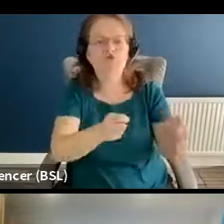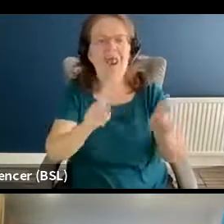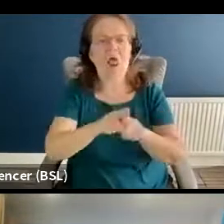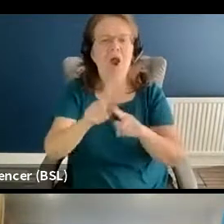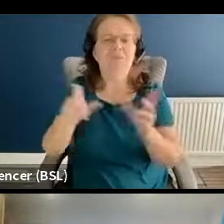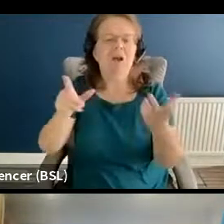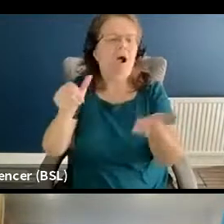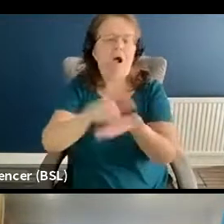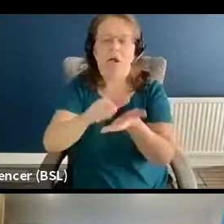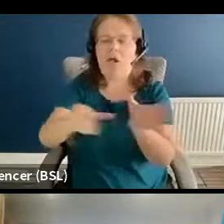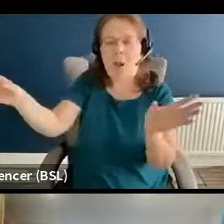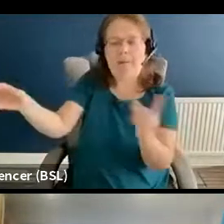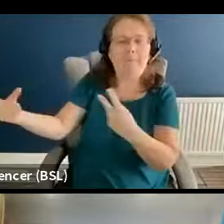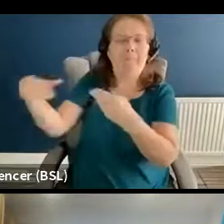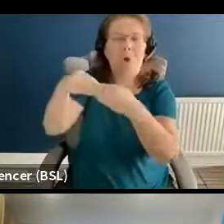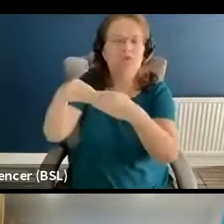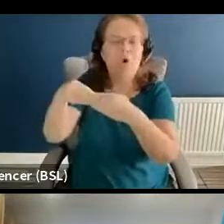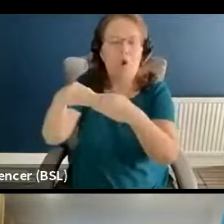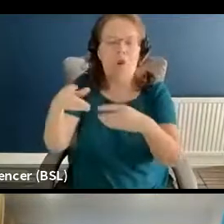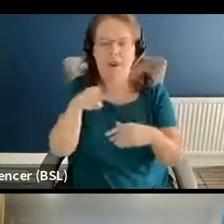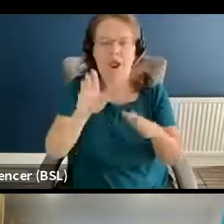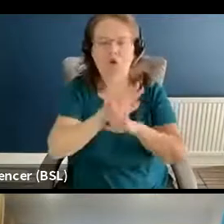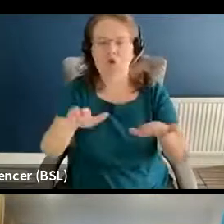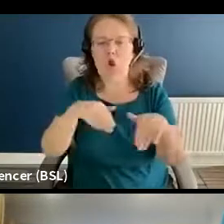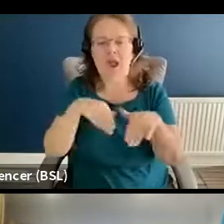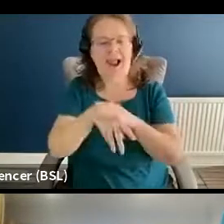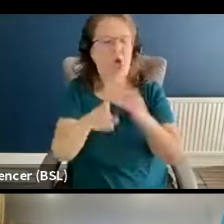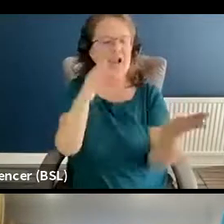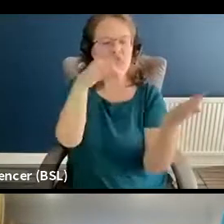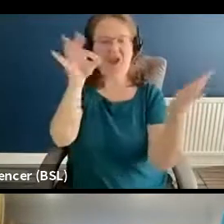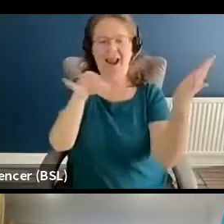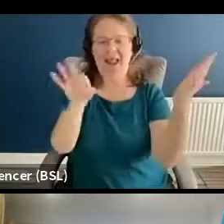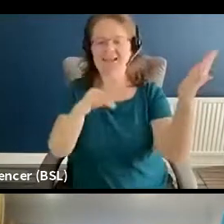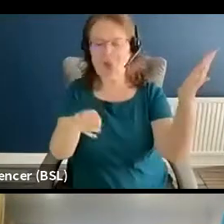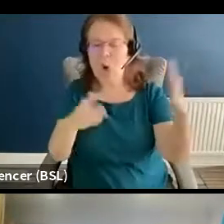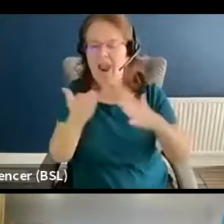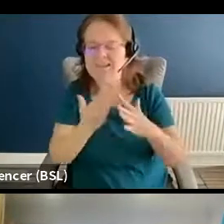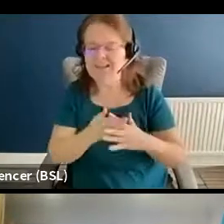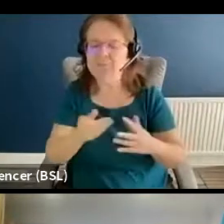step in the checklist businesses really should be treating accessibility as the central parts